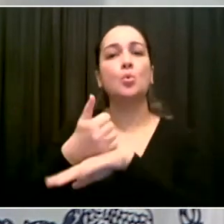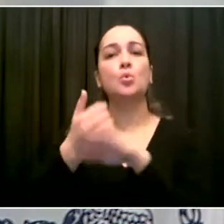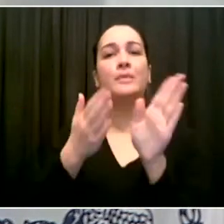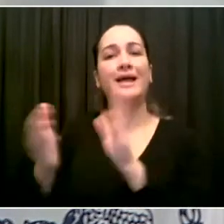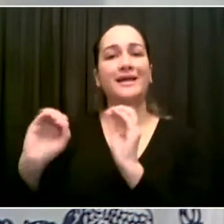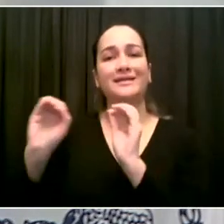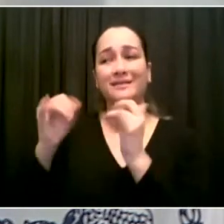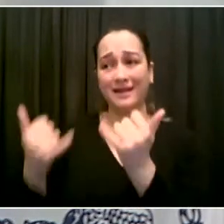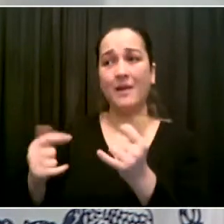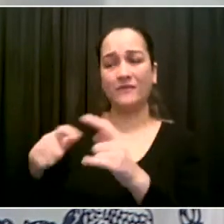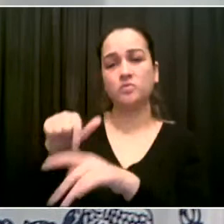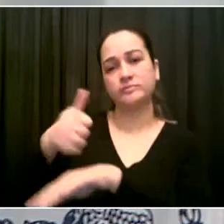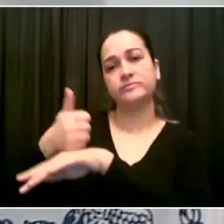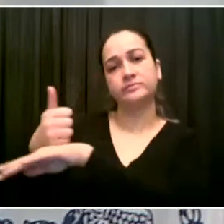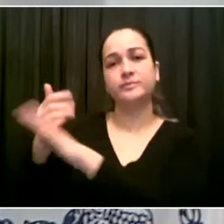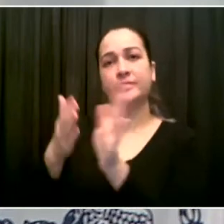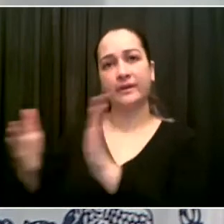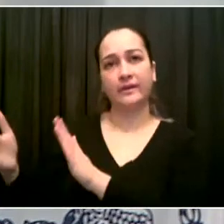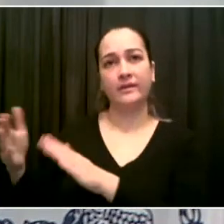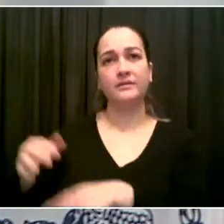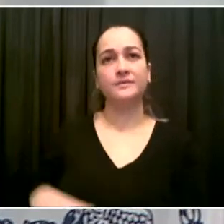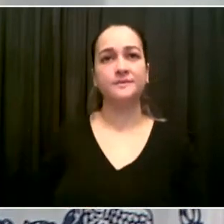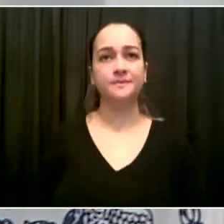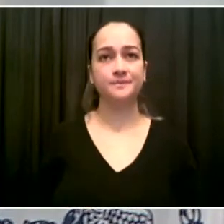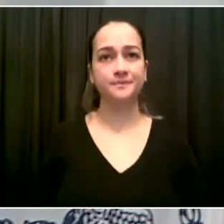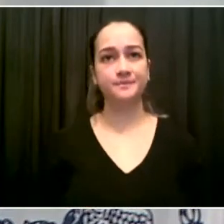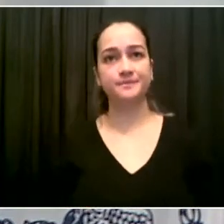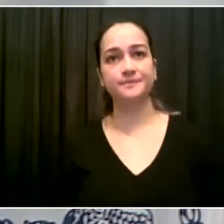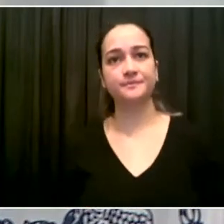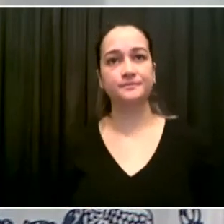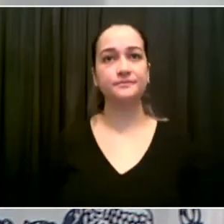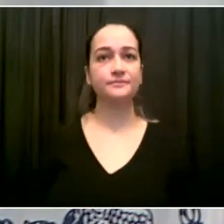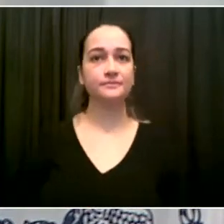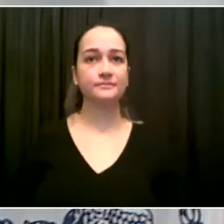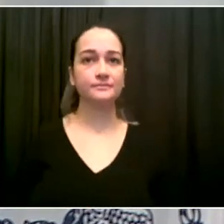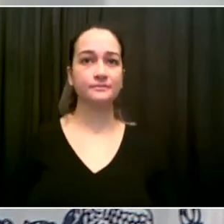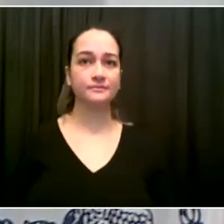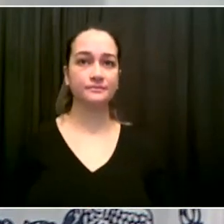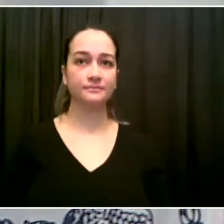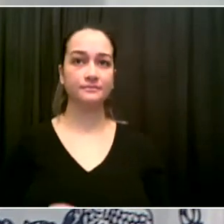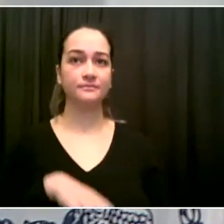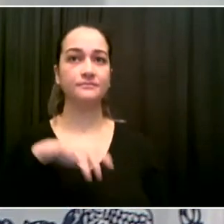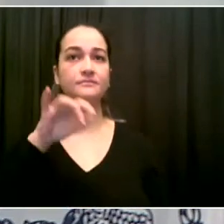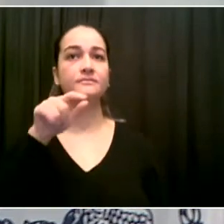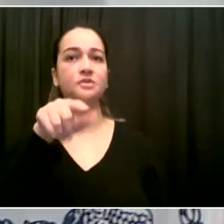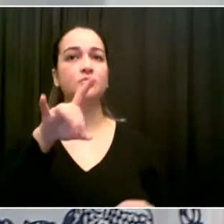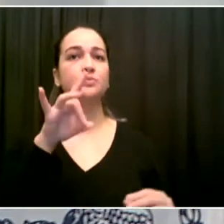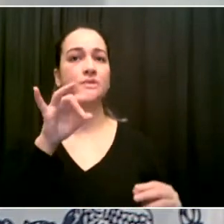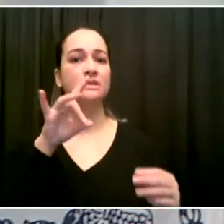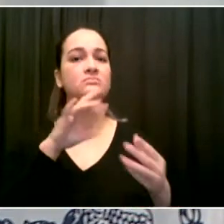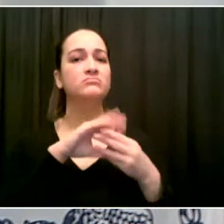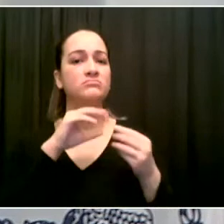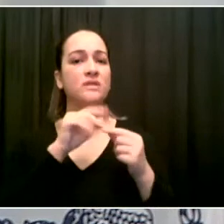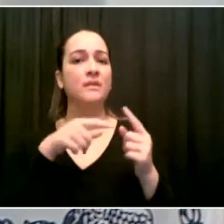SPACE SAFE. Reporter: YOU MENTIONED IN YOUR STATE OF